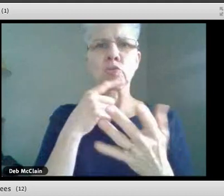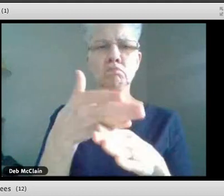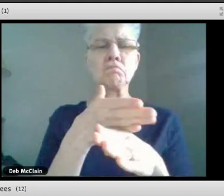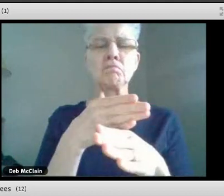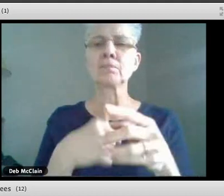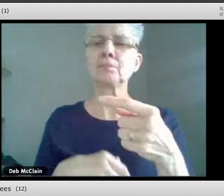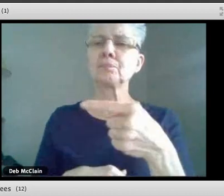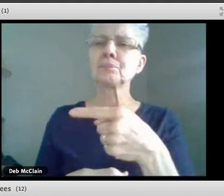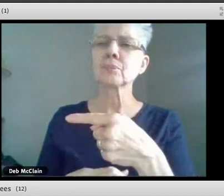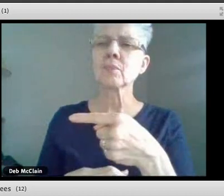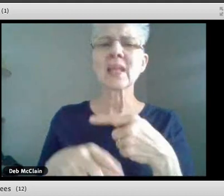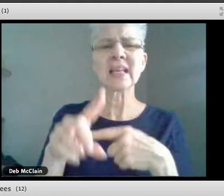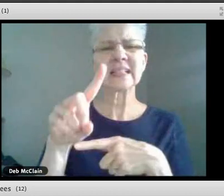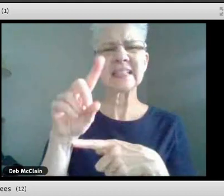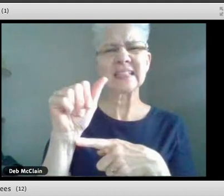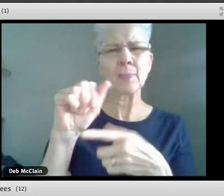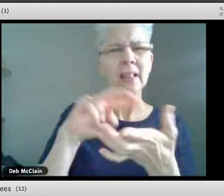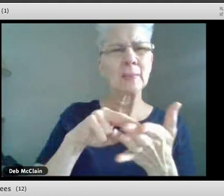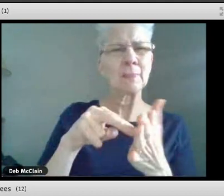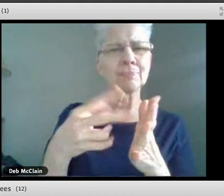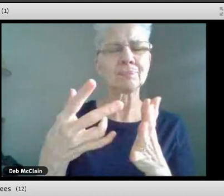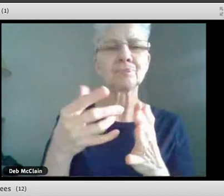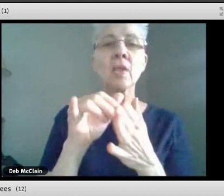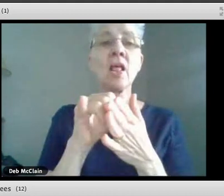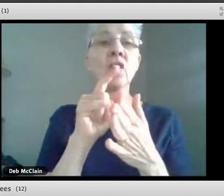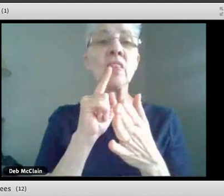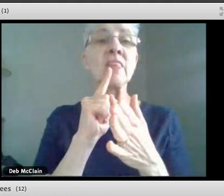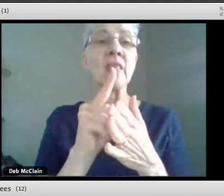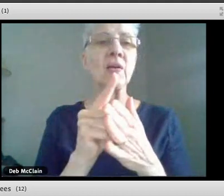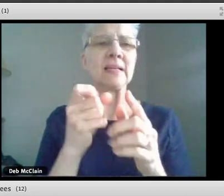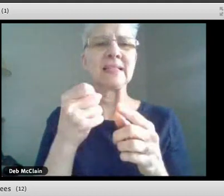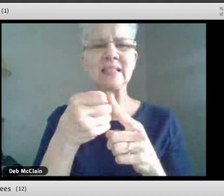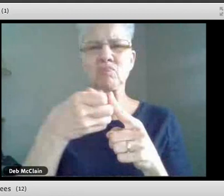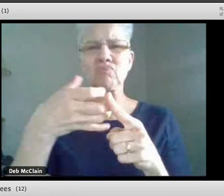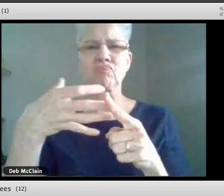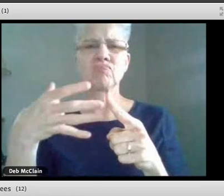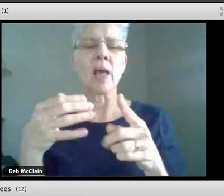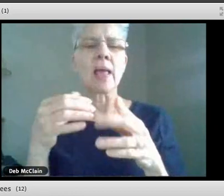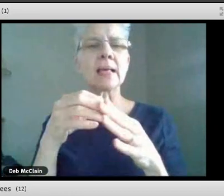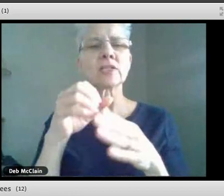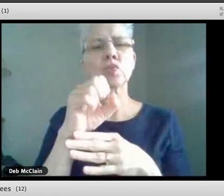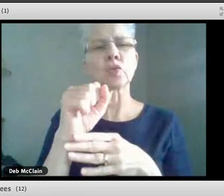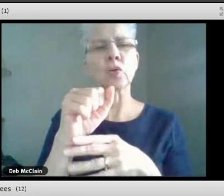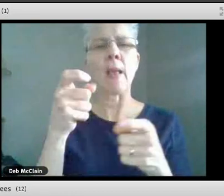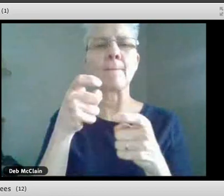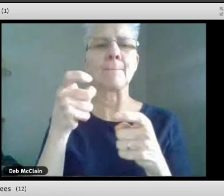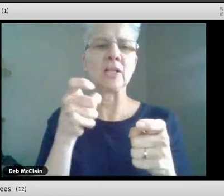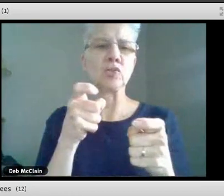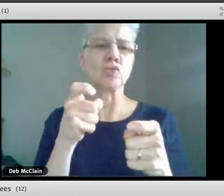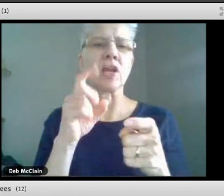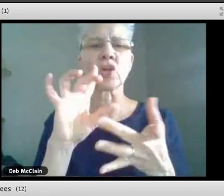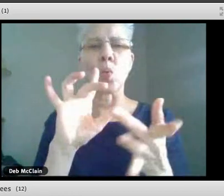So what is a disability? There is... It's spelled out in the Social Security Administration. So if you went to apply for a disability,